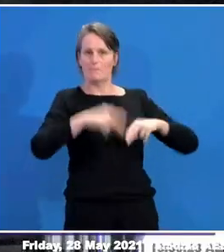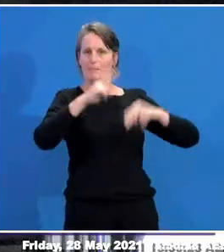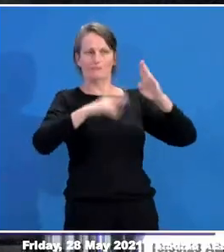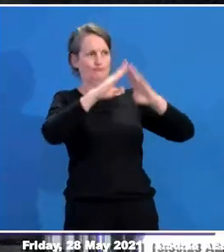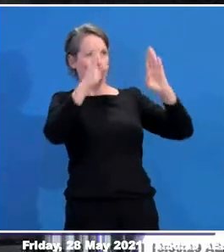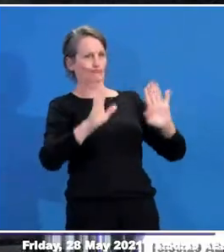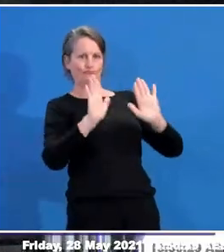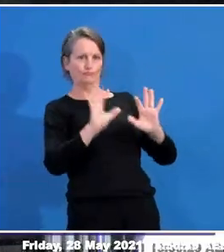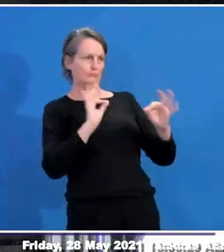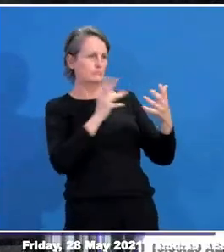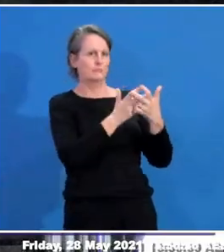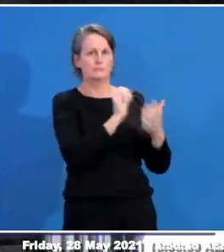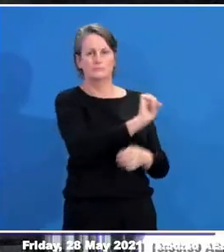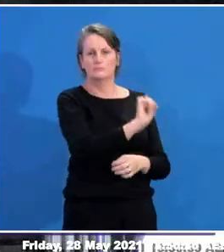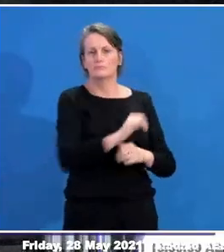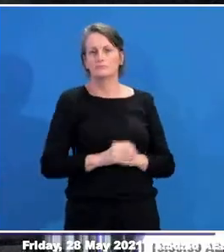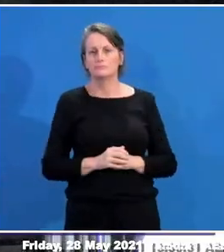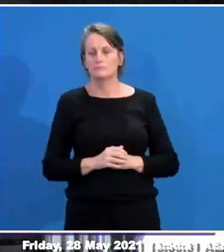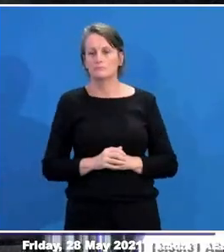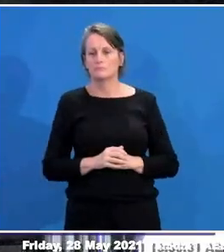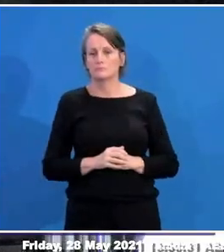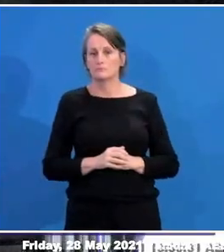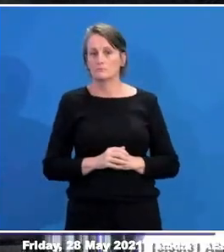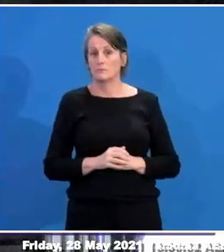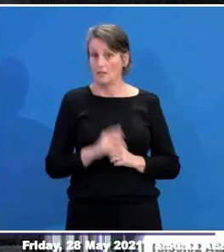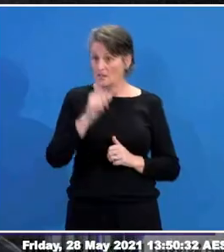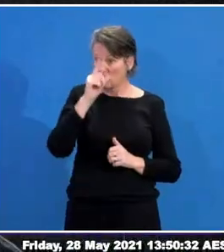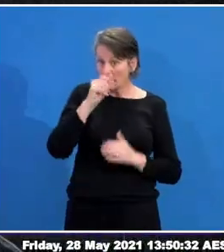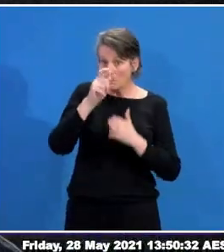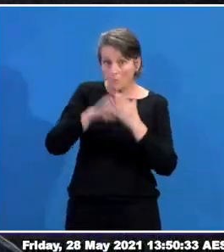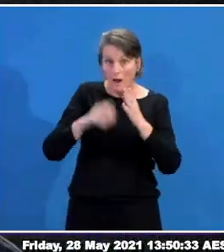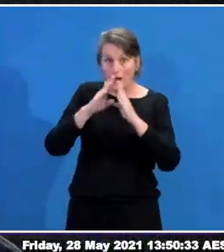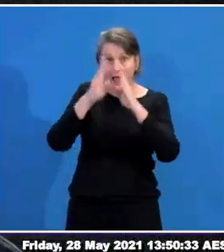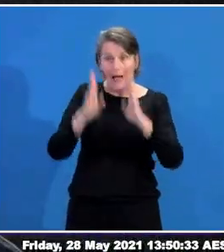Is that able to be done in the private rental market?